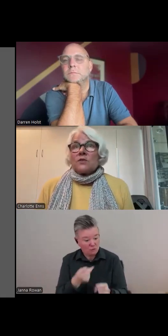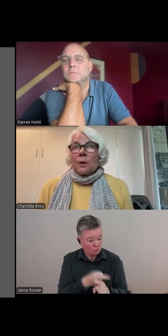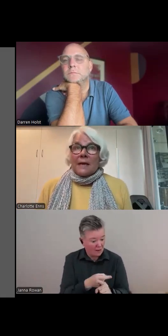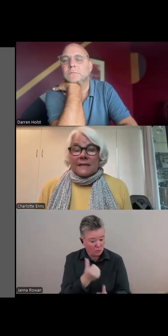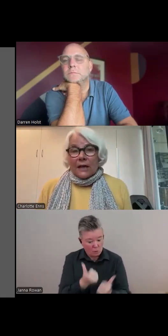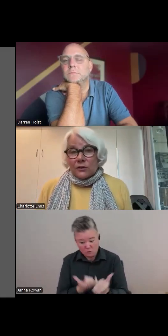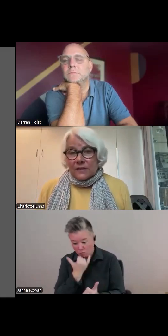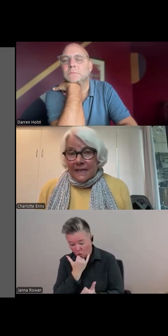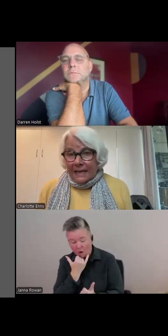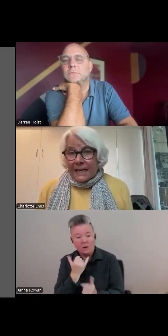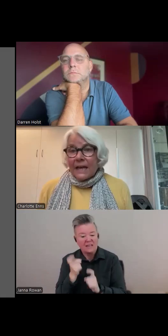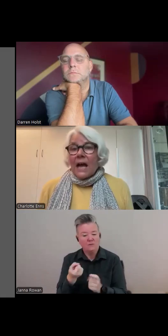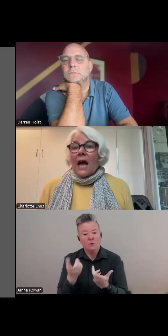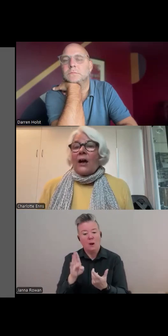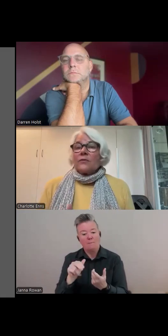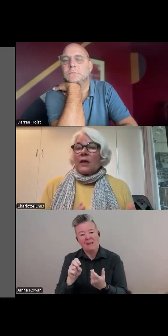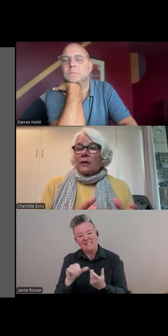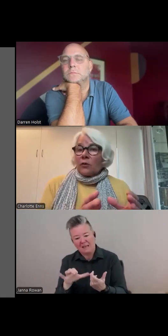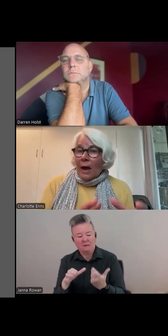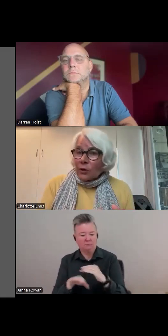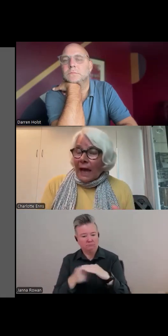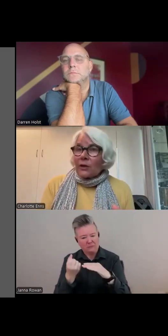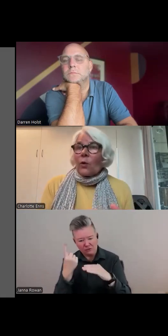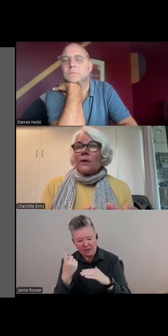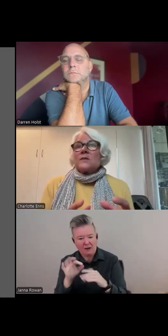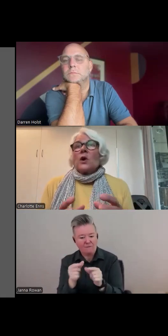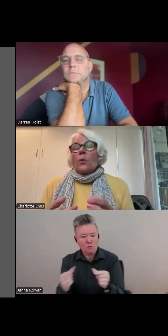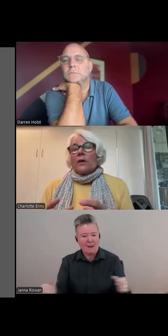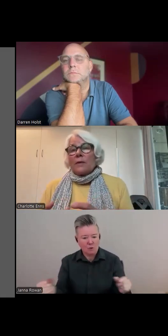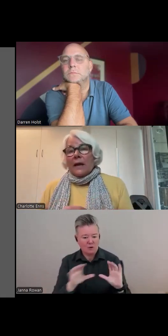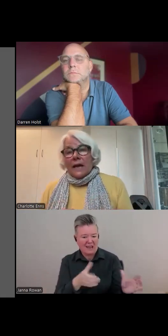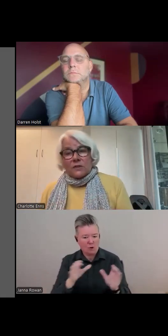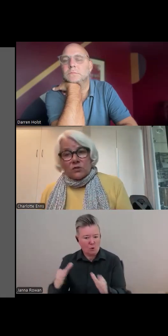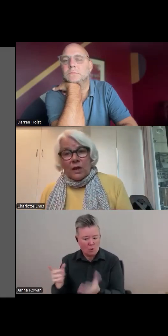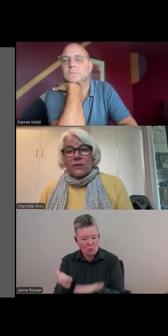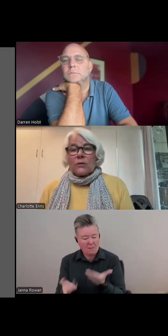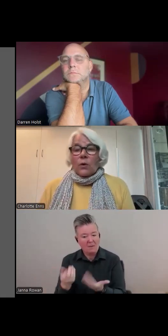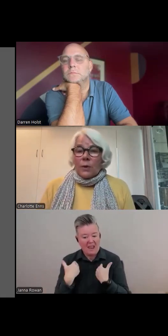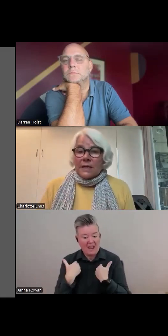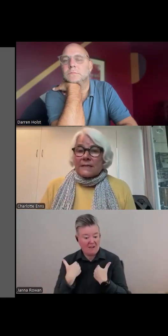right and wrong gives you a basic understanding of the grammar categories where they might have